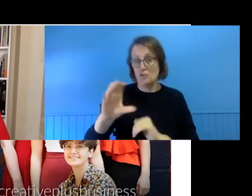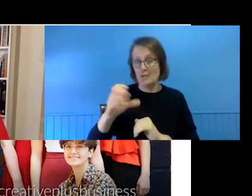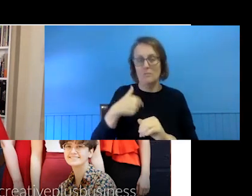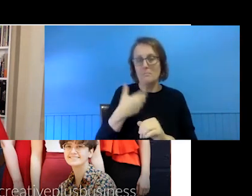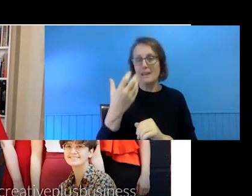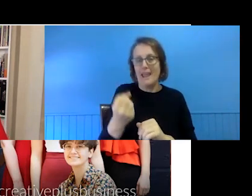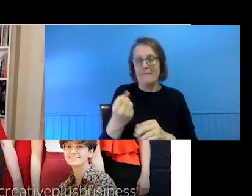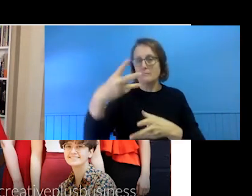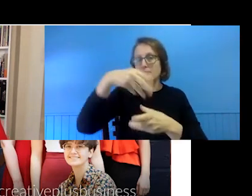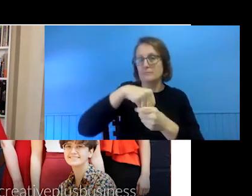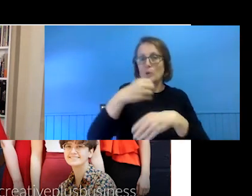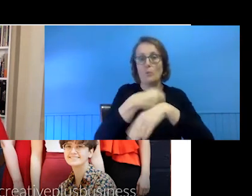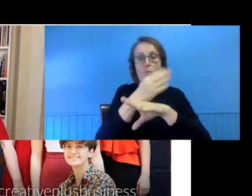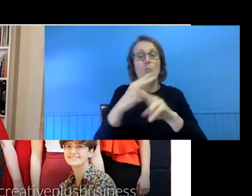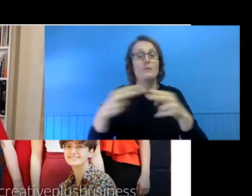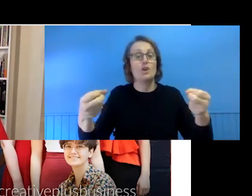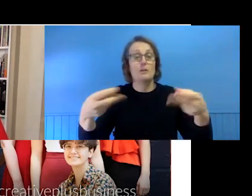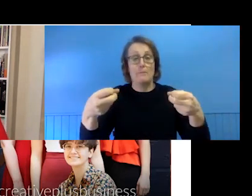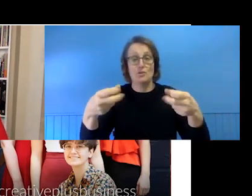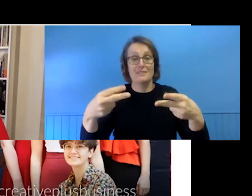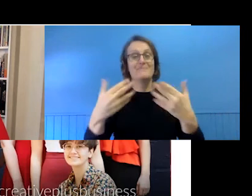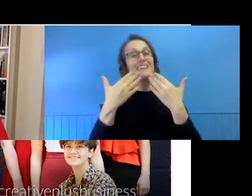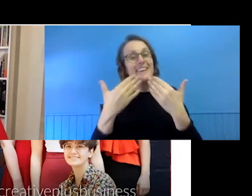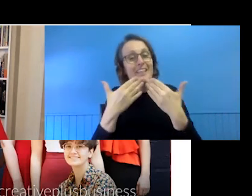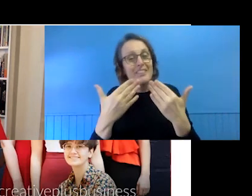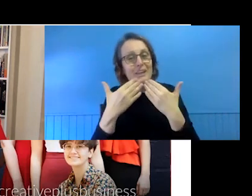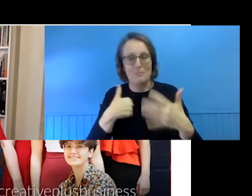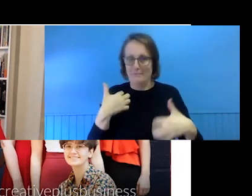closed captioning mode. Thank you so much. Looking forward to hearing